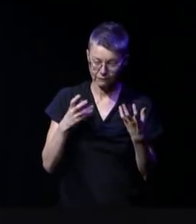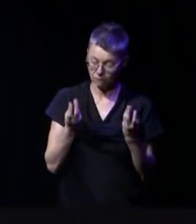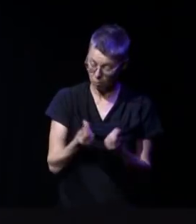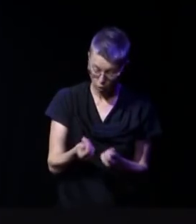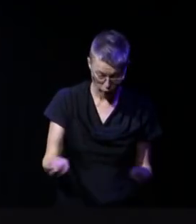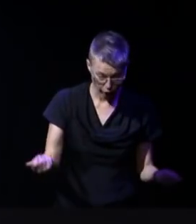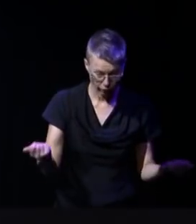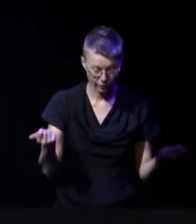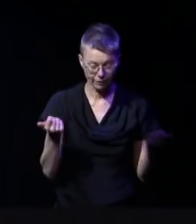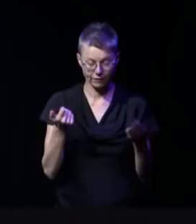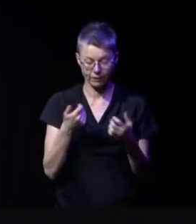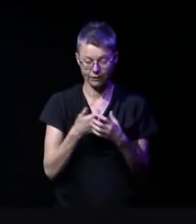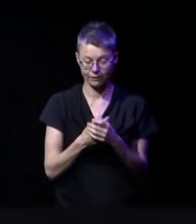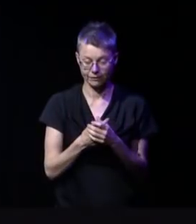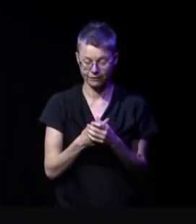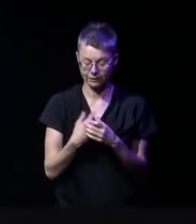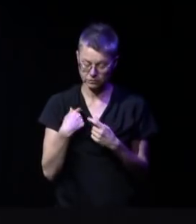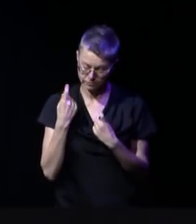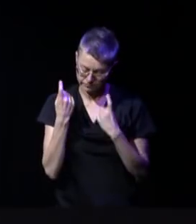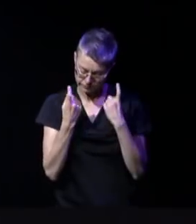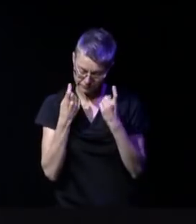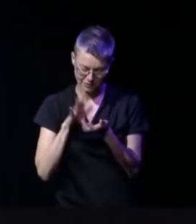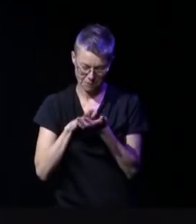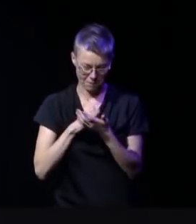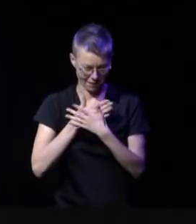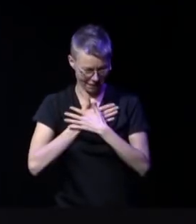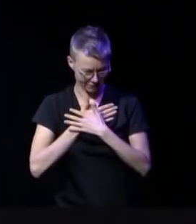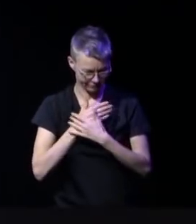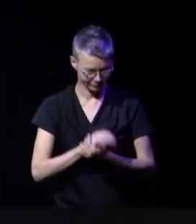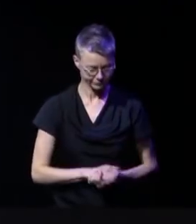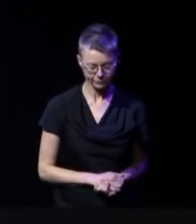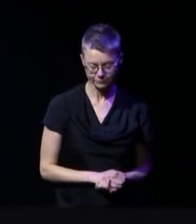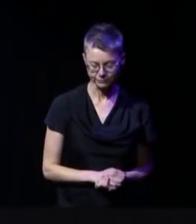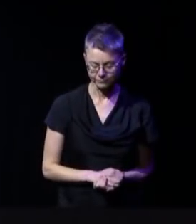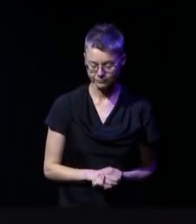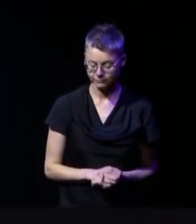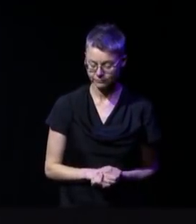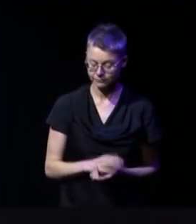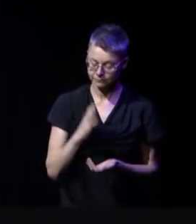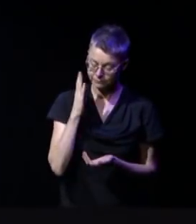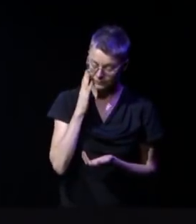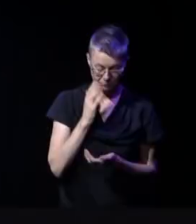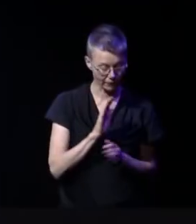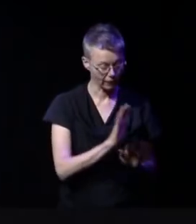and the careful discernment of a mother's love. By the time she left me to attend to her typewriter,